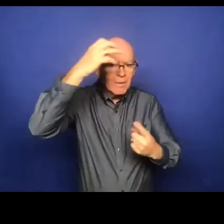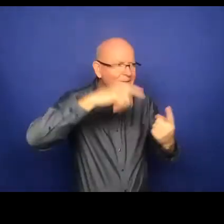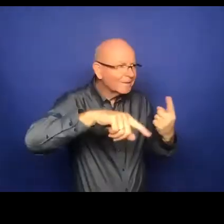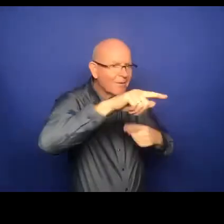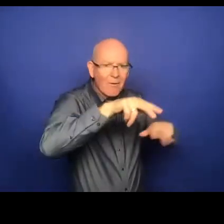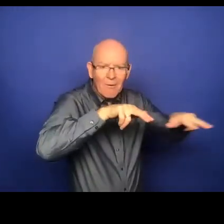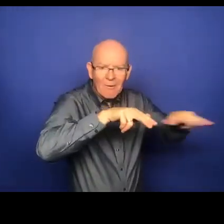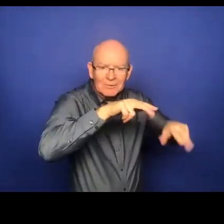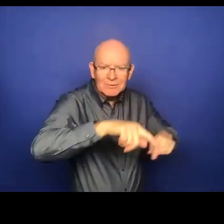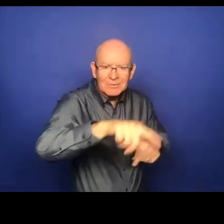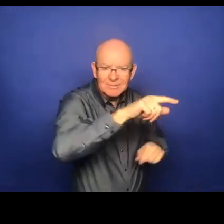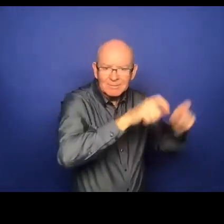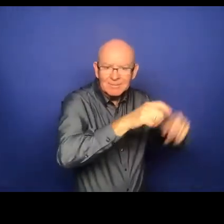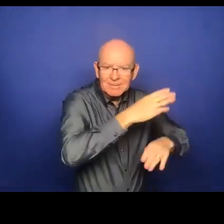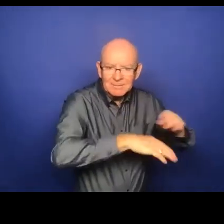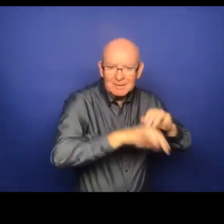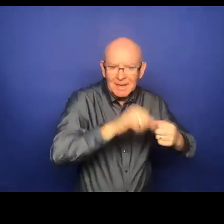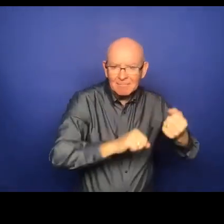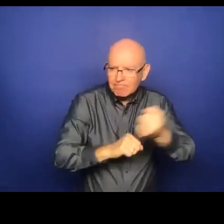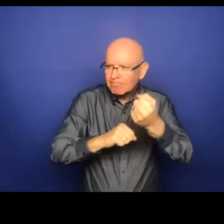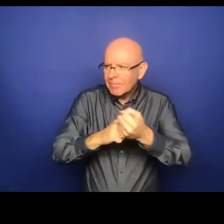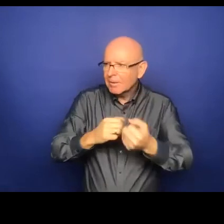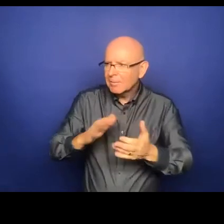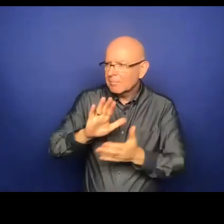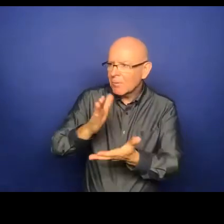meaningful participation. A second aspect that I would like